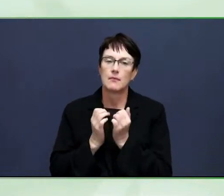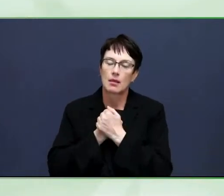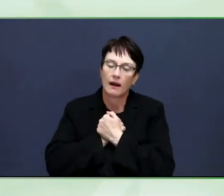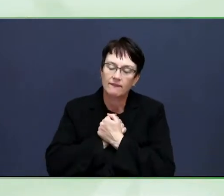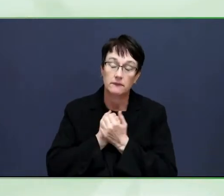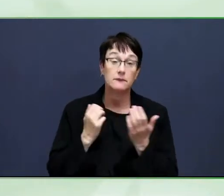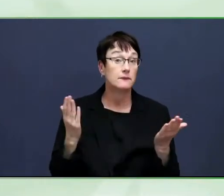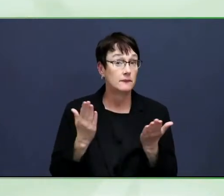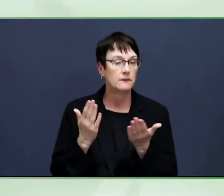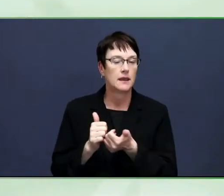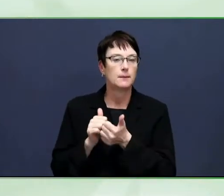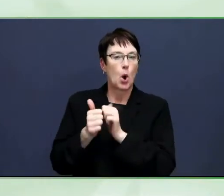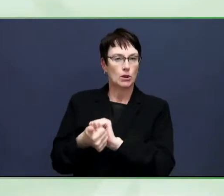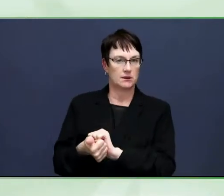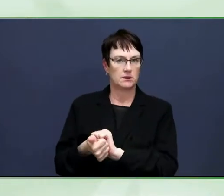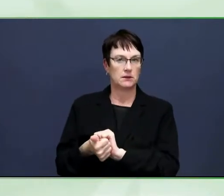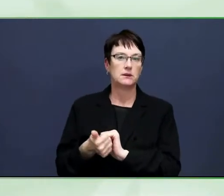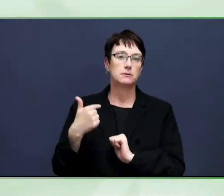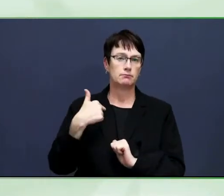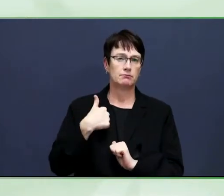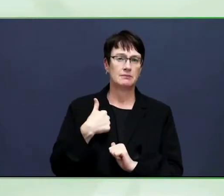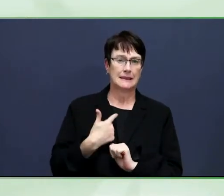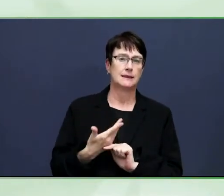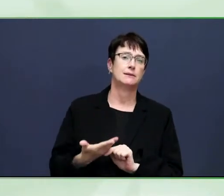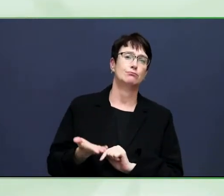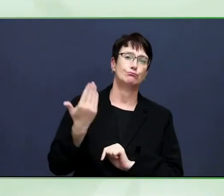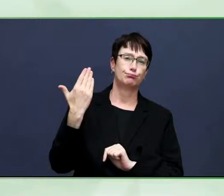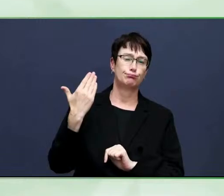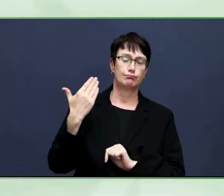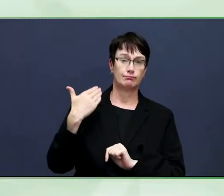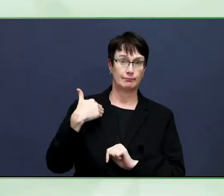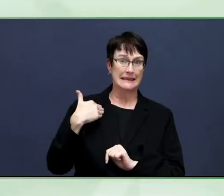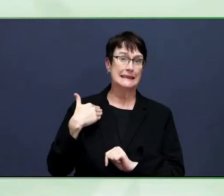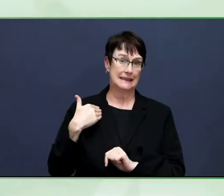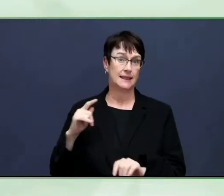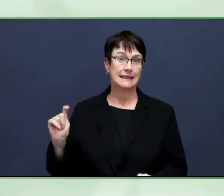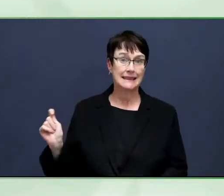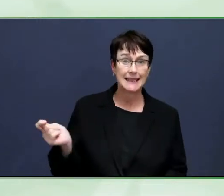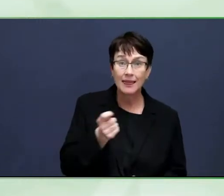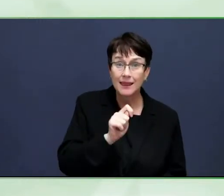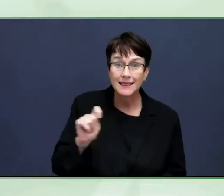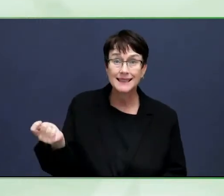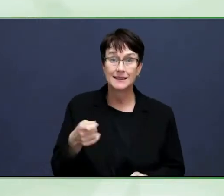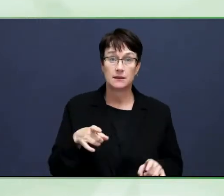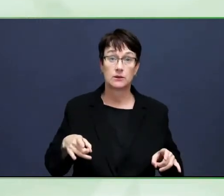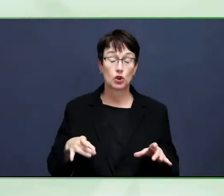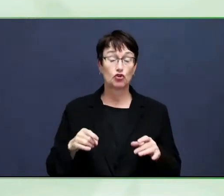I have been working as a public speaker. I do some lectures at universities.